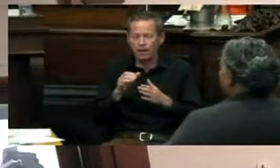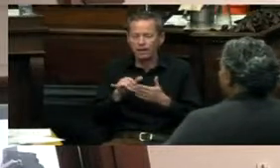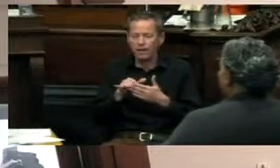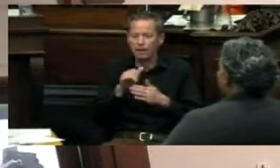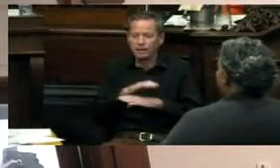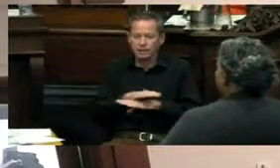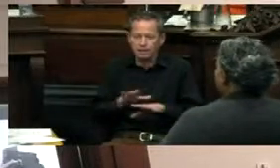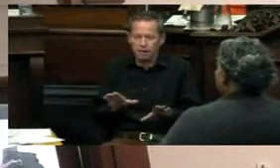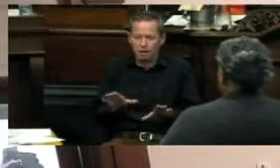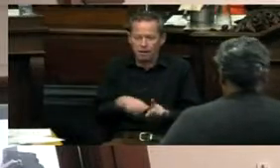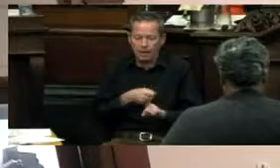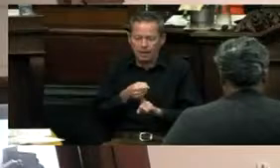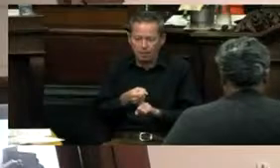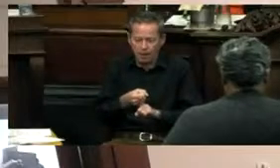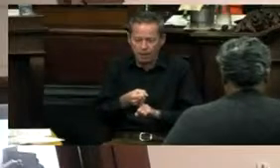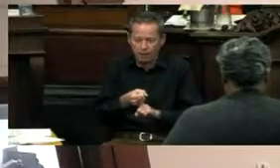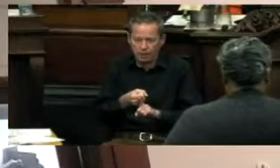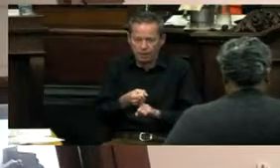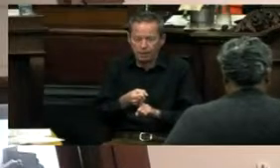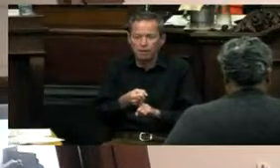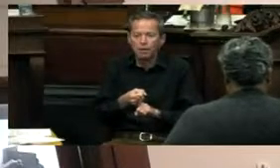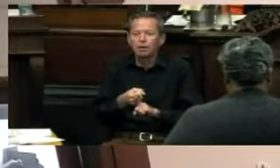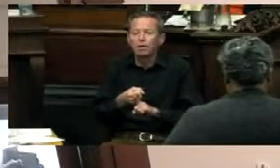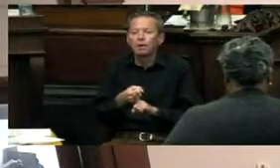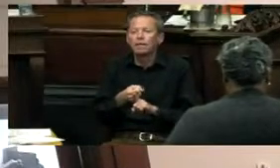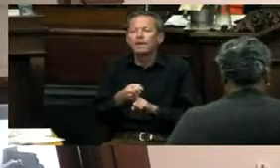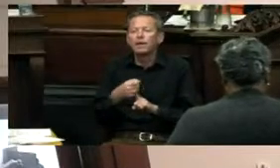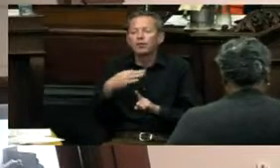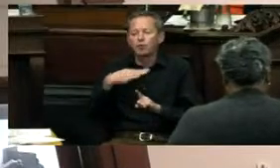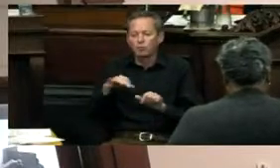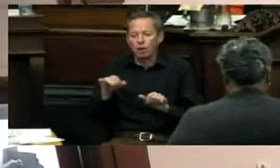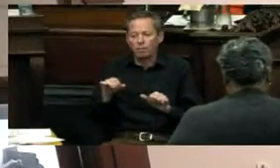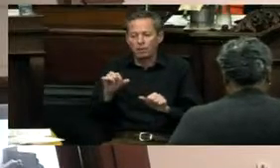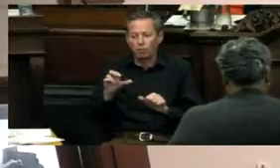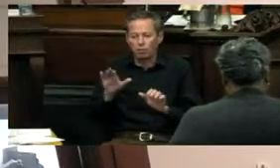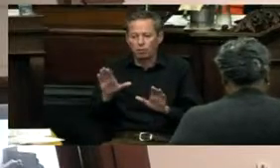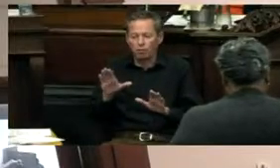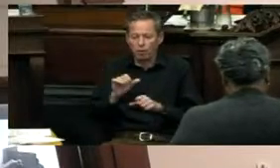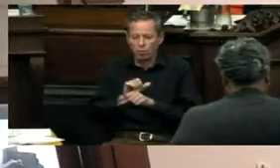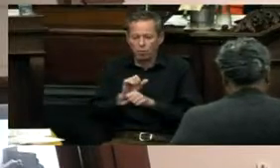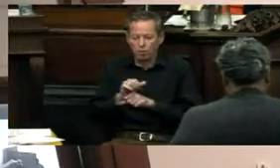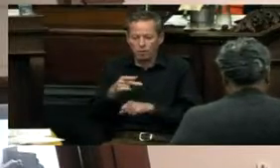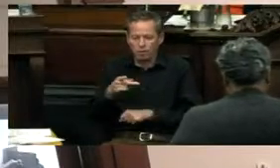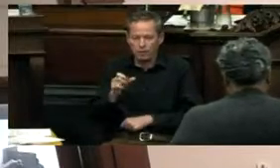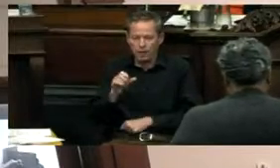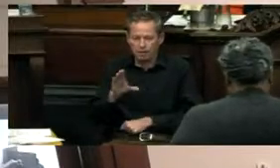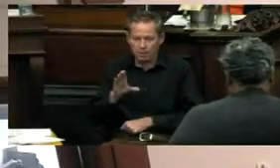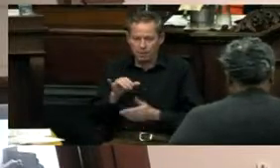moving forward, we will handle this in a manner that does not